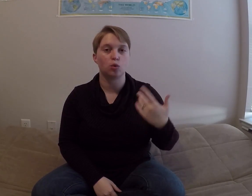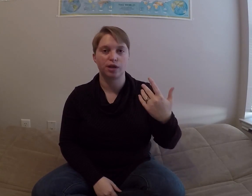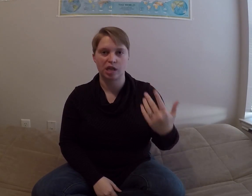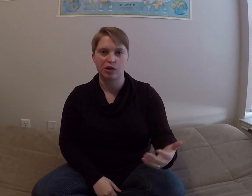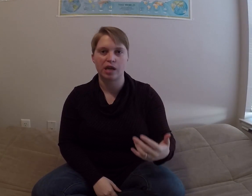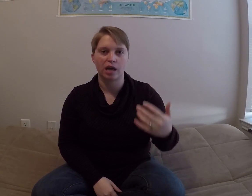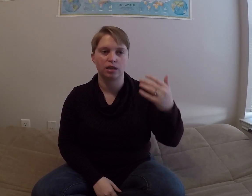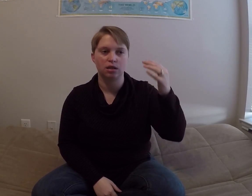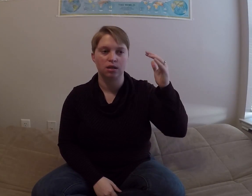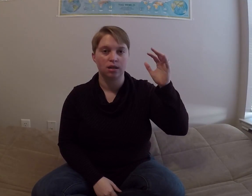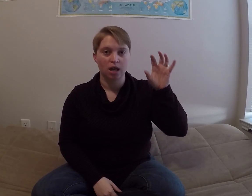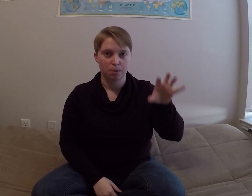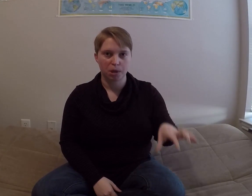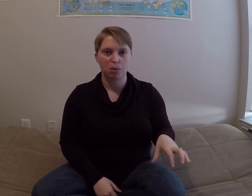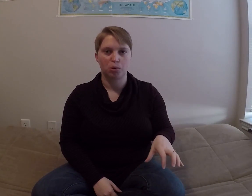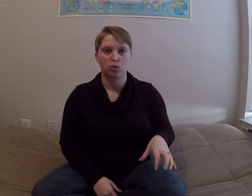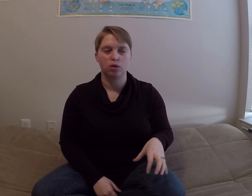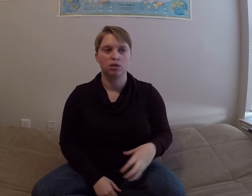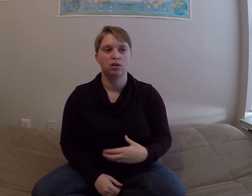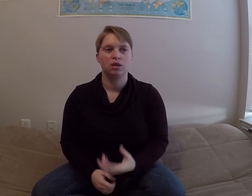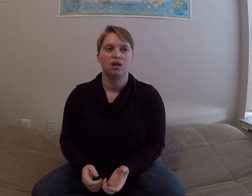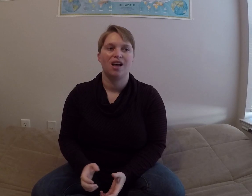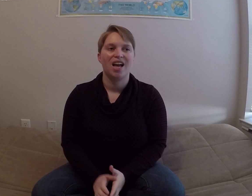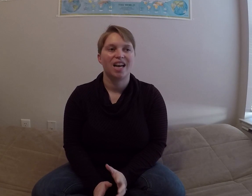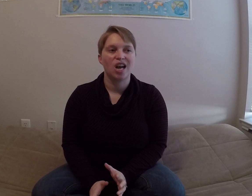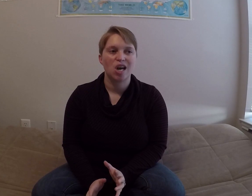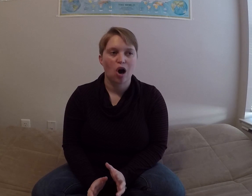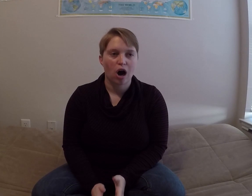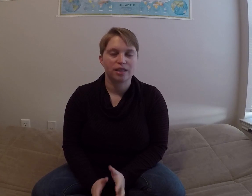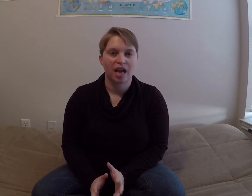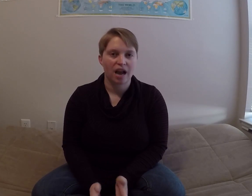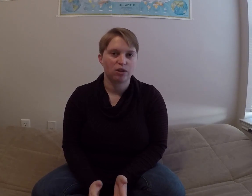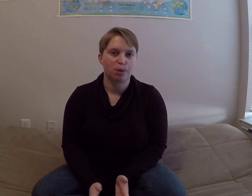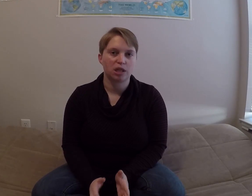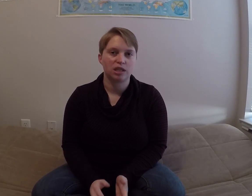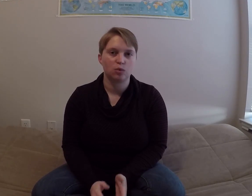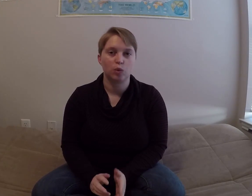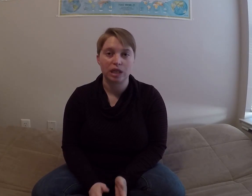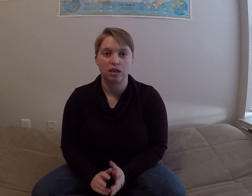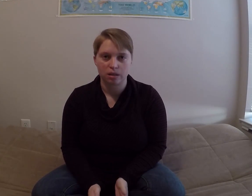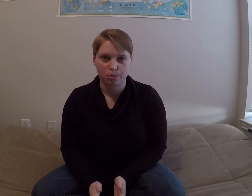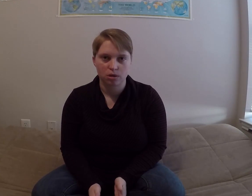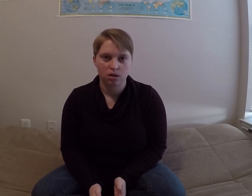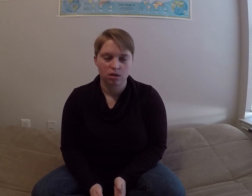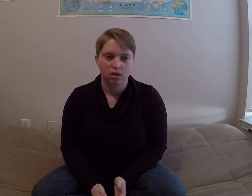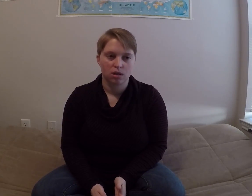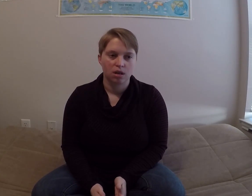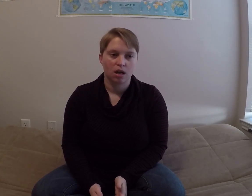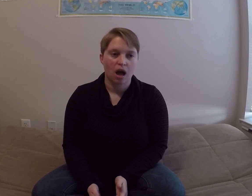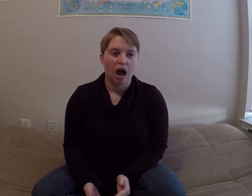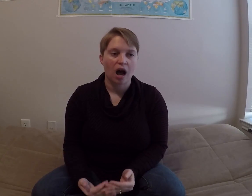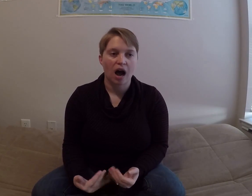or hearing aid people, not everyone can read lips.